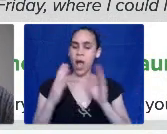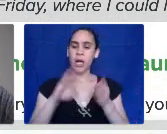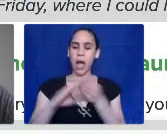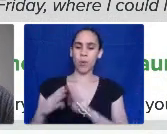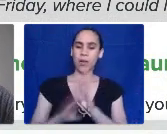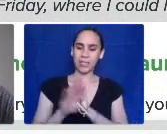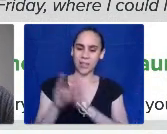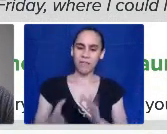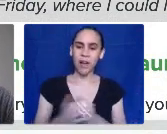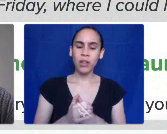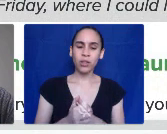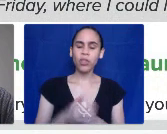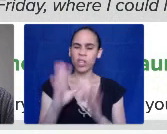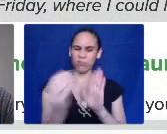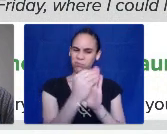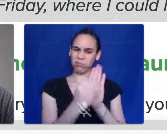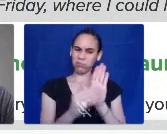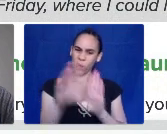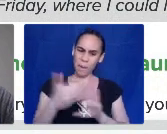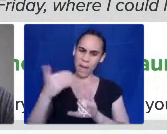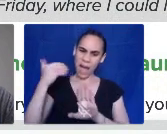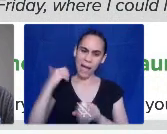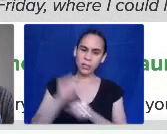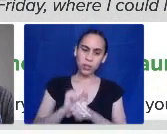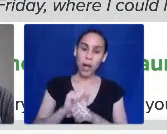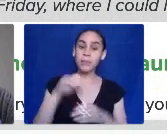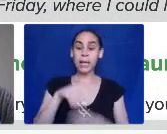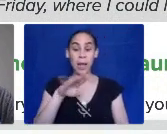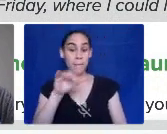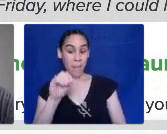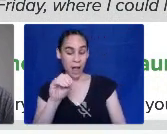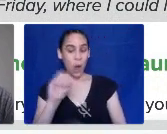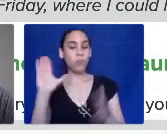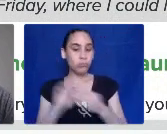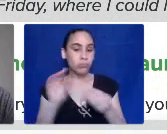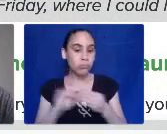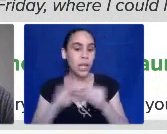it out look at your past jobs and in your bio talk about you know um how you made that change address